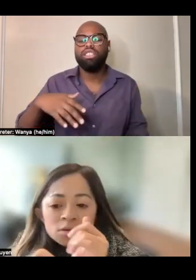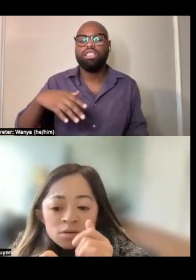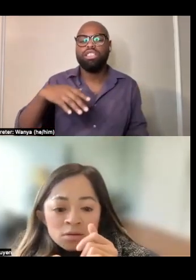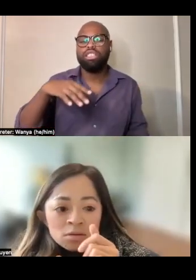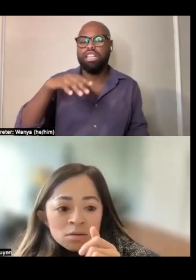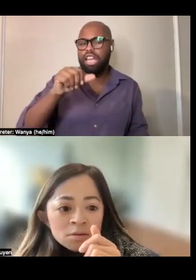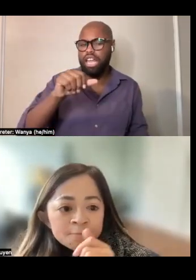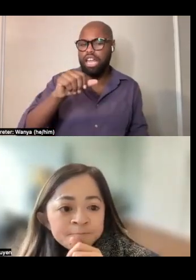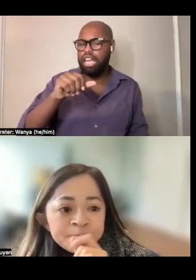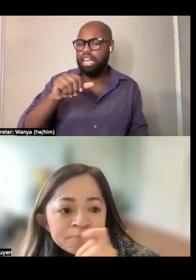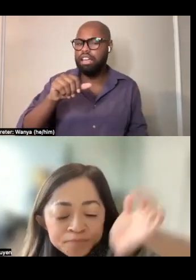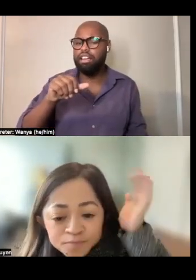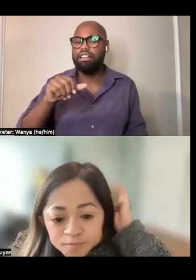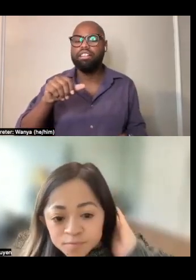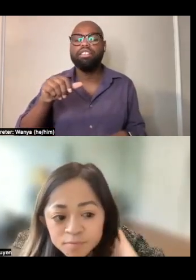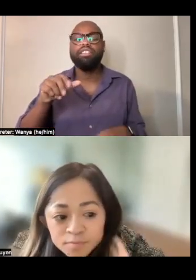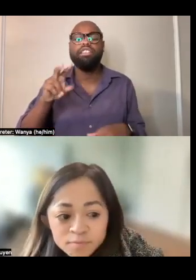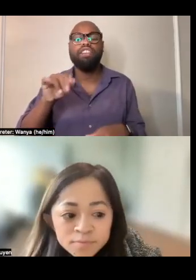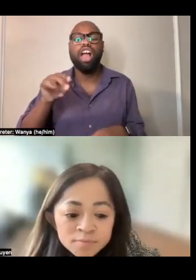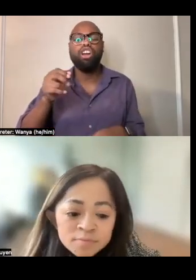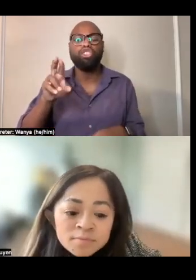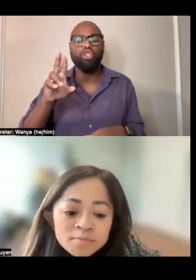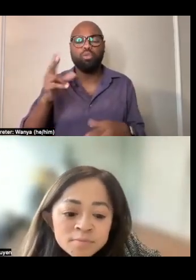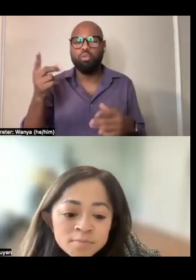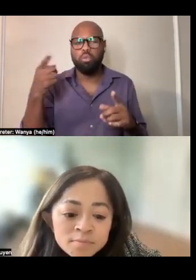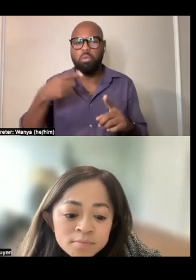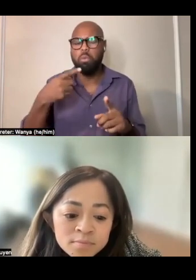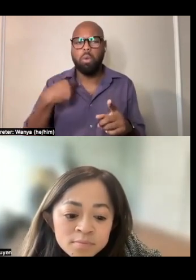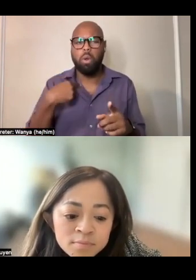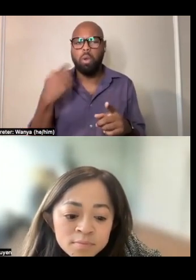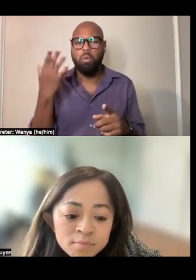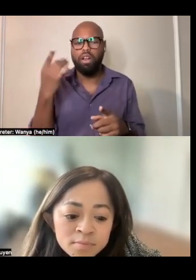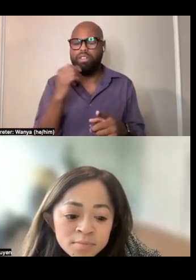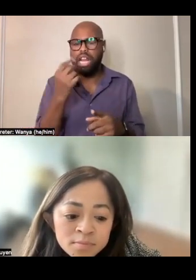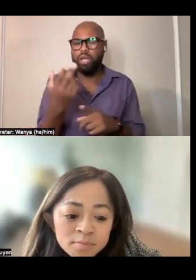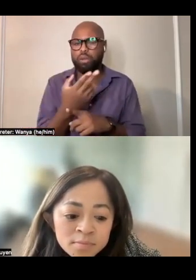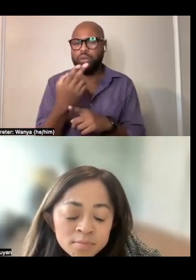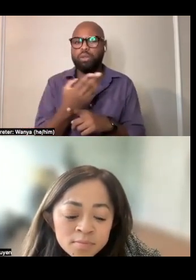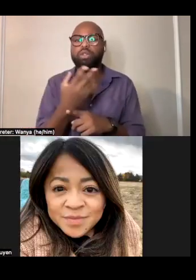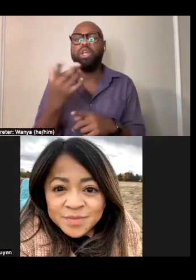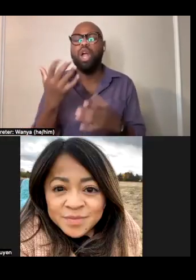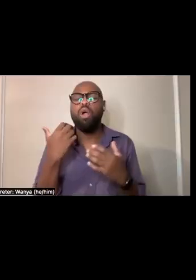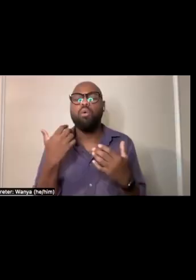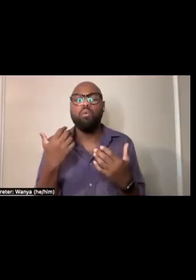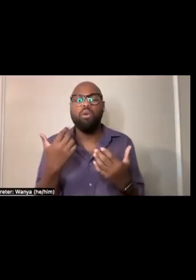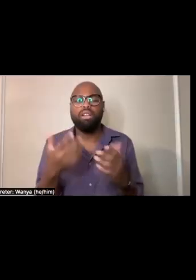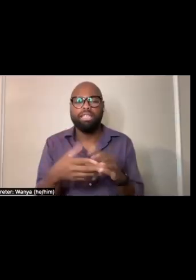with the fact that those vouchers weren't used. And I just wanted to say that this may not be the case all over the country,